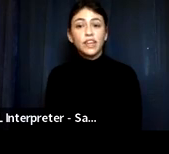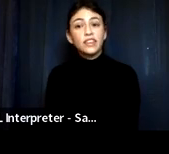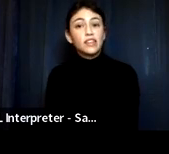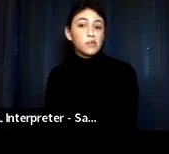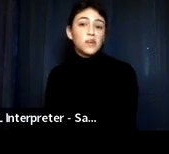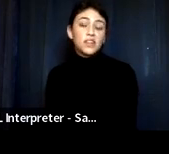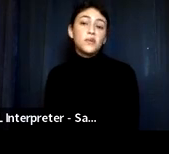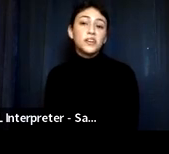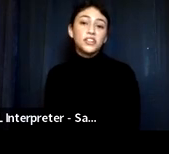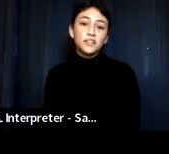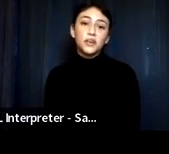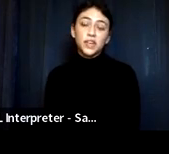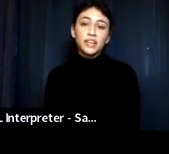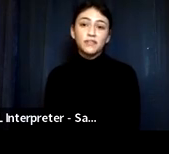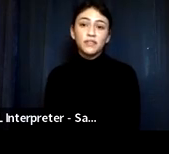And I think that's one way that we could achieve equity.